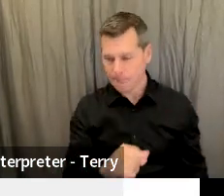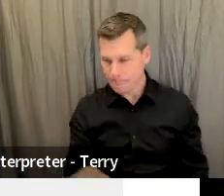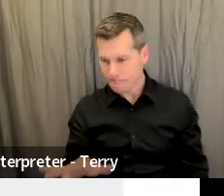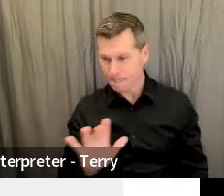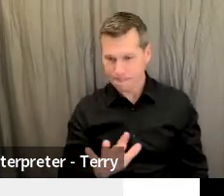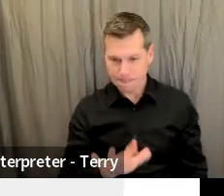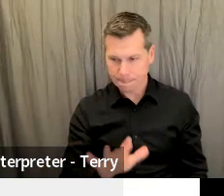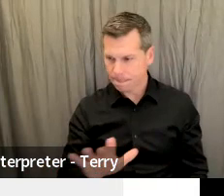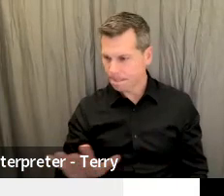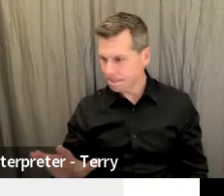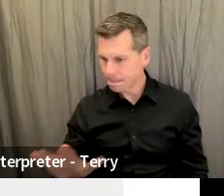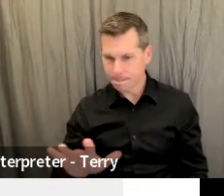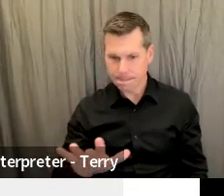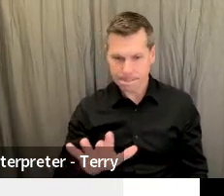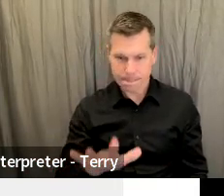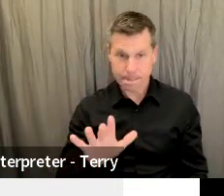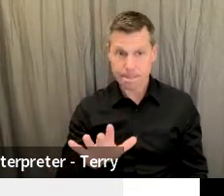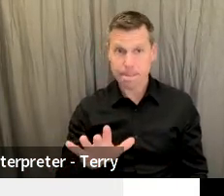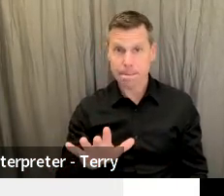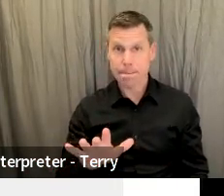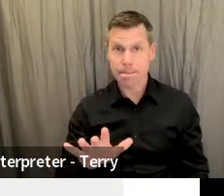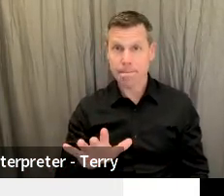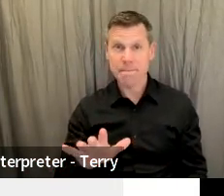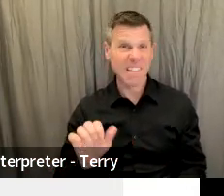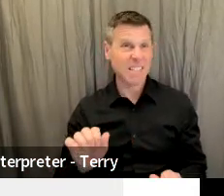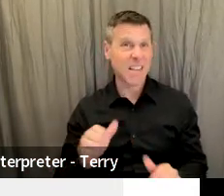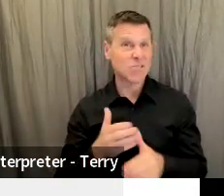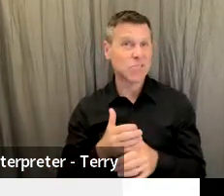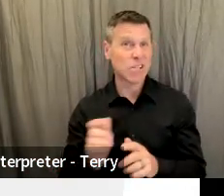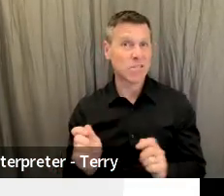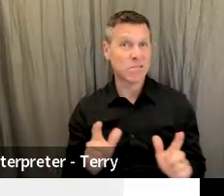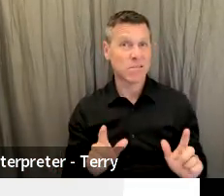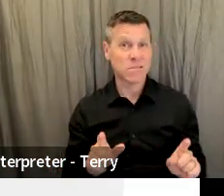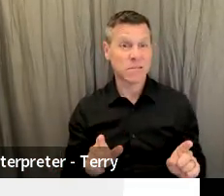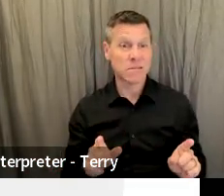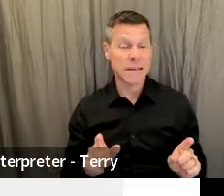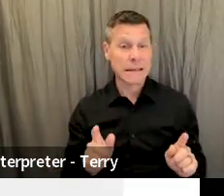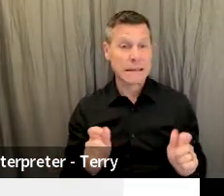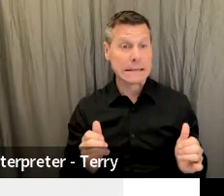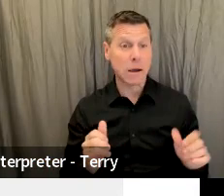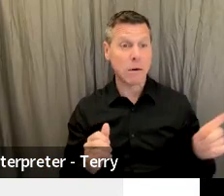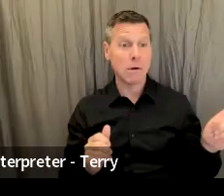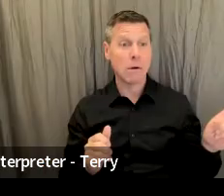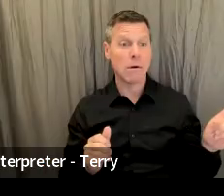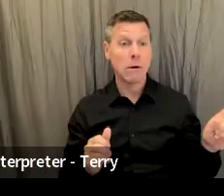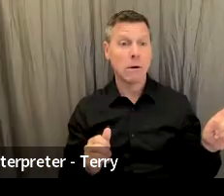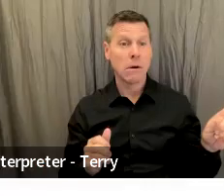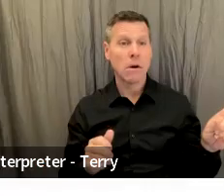right here so I can share write my sharing now. Yeah. Okay.